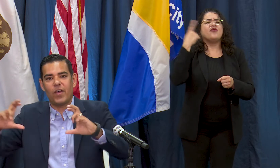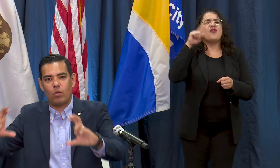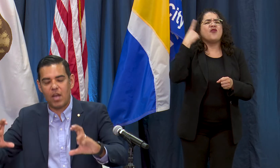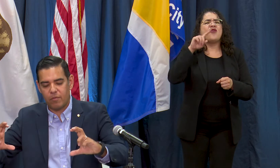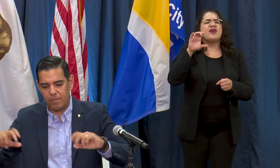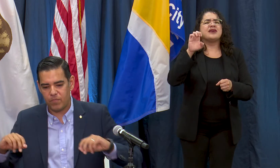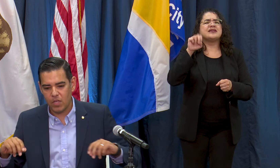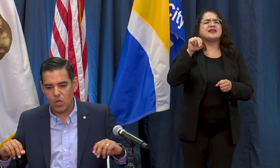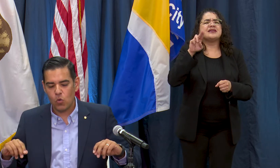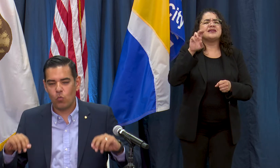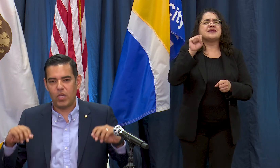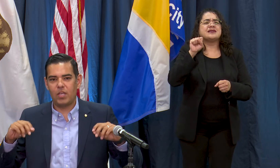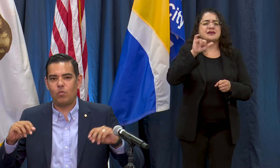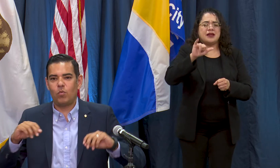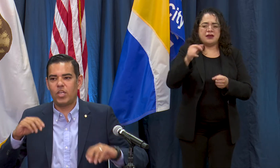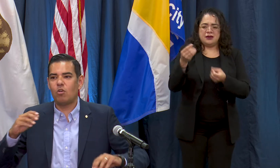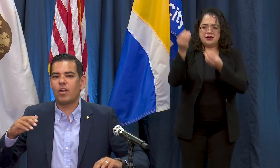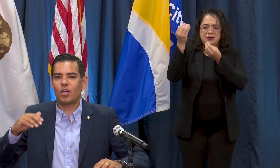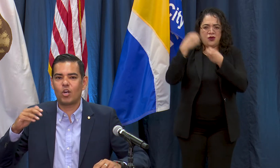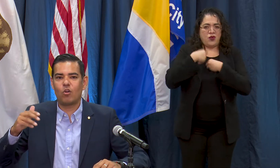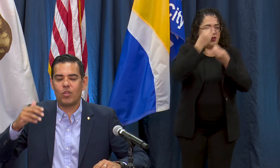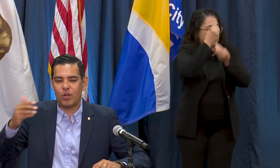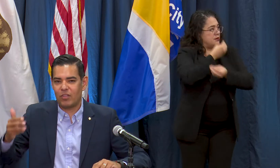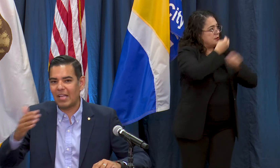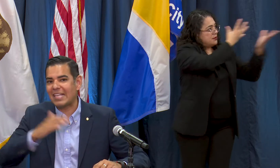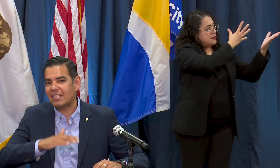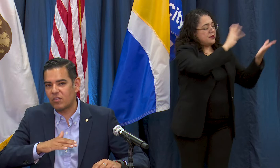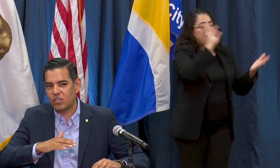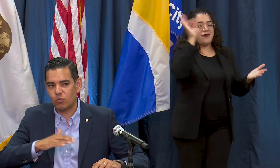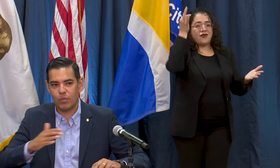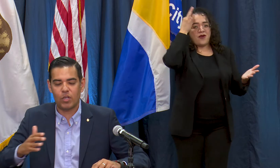federal government. We we know that in the last census we were